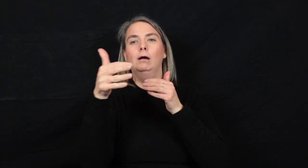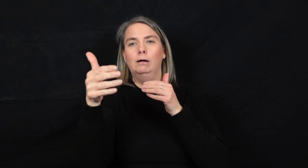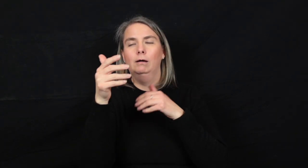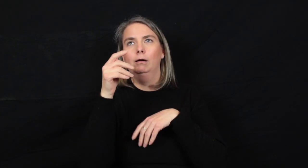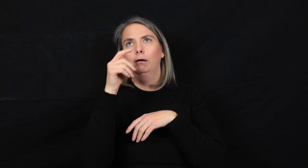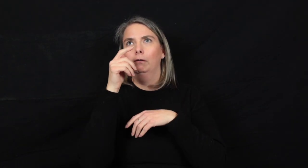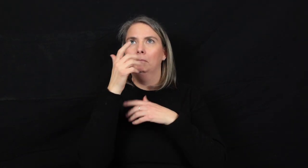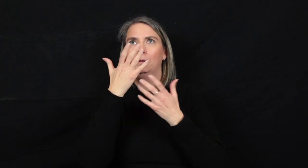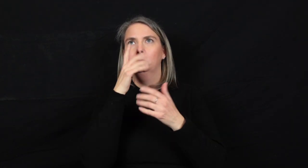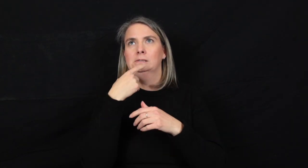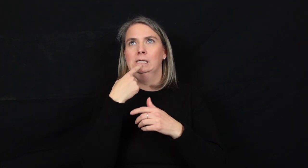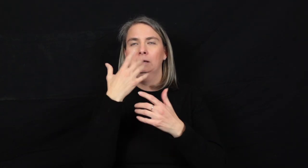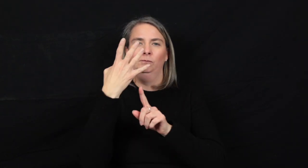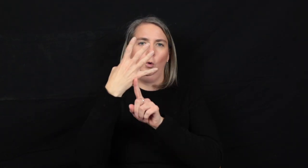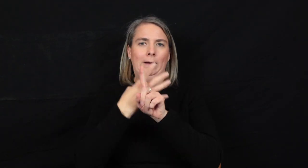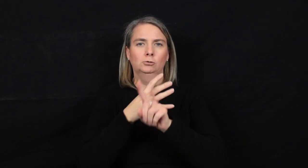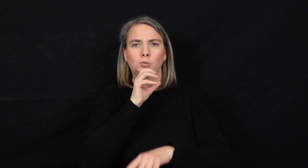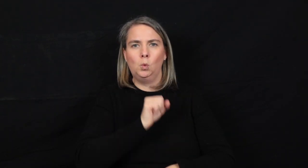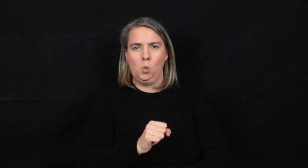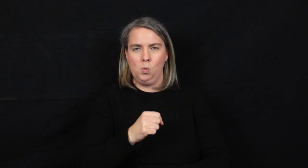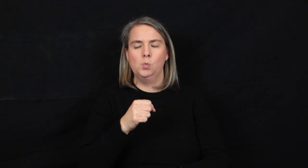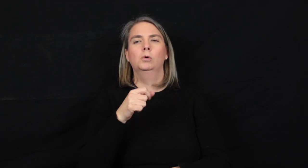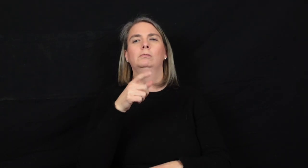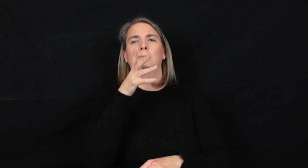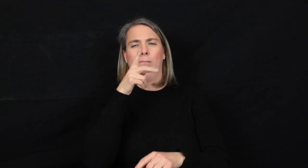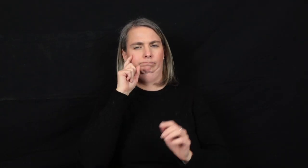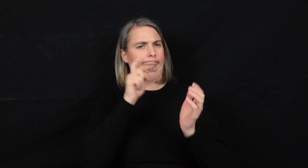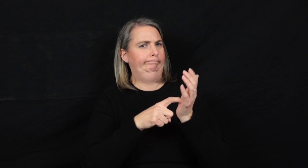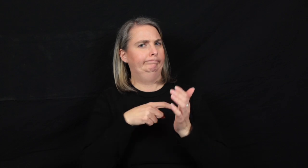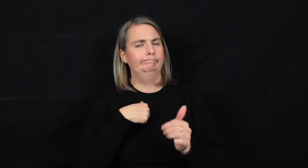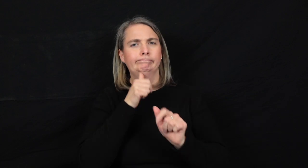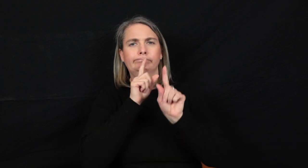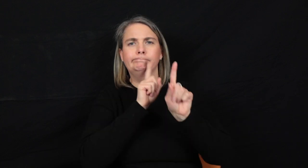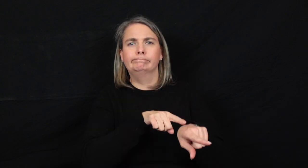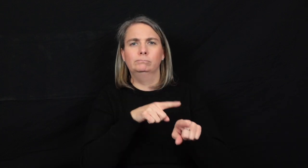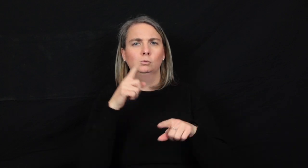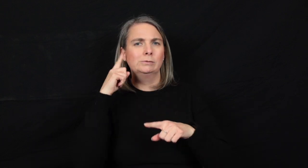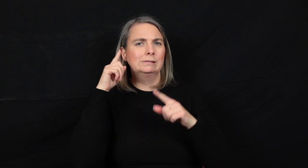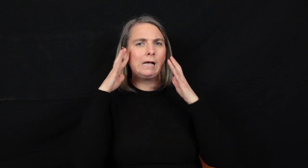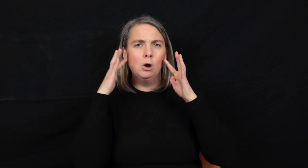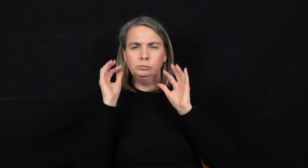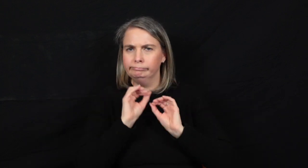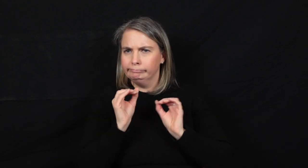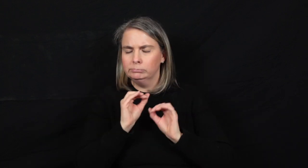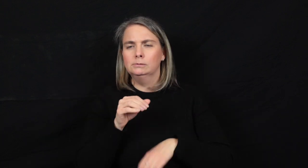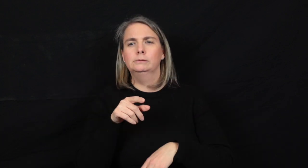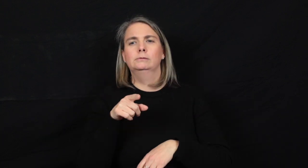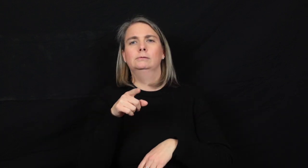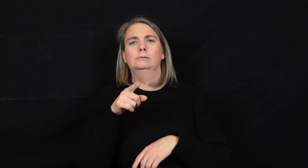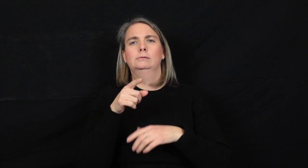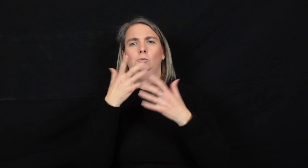At the age of 4 months, they noticed I wasn't responding to sounds.